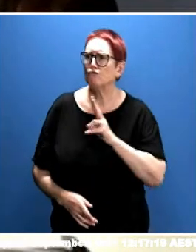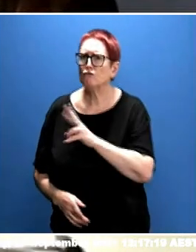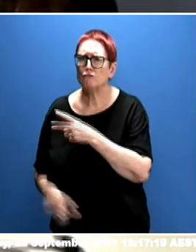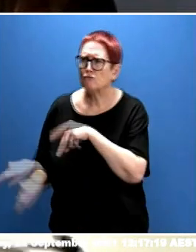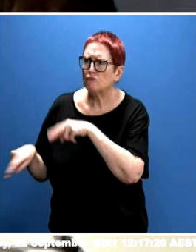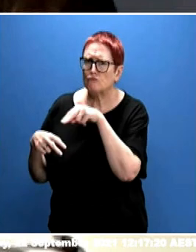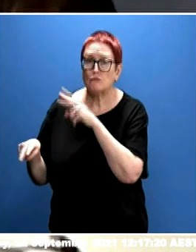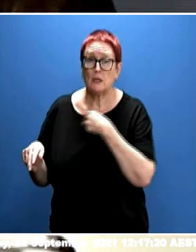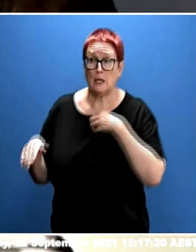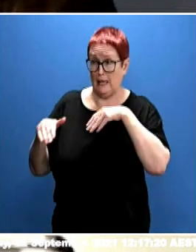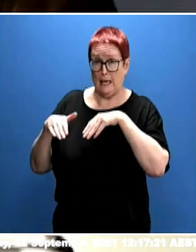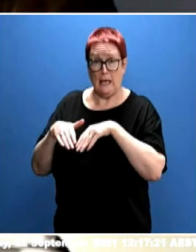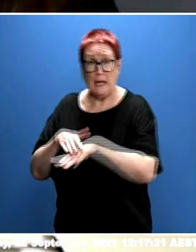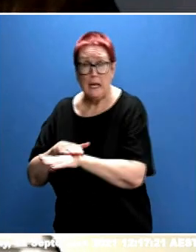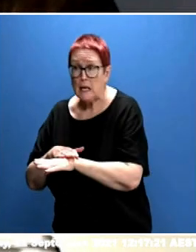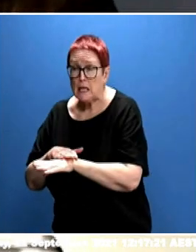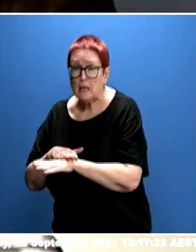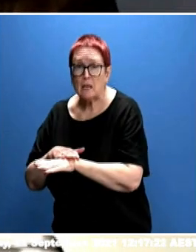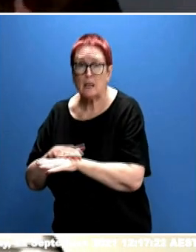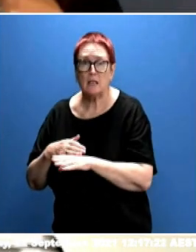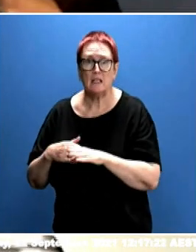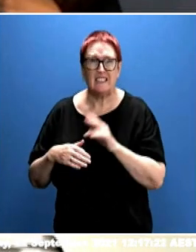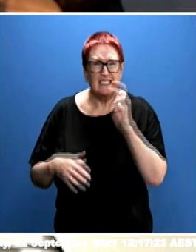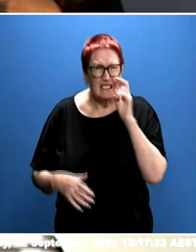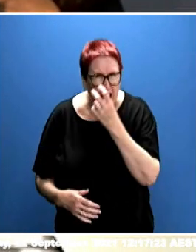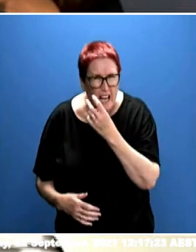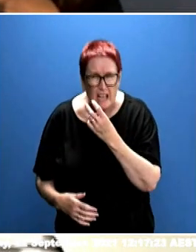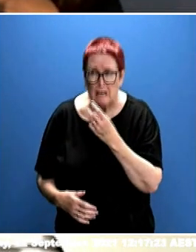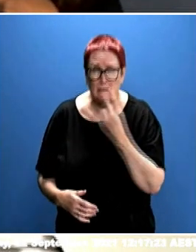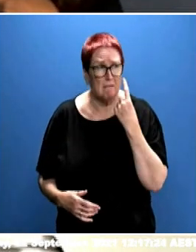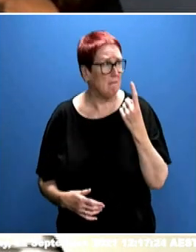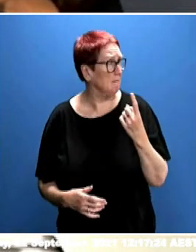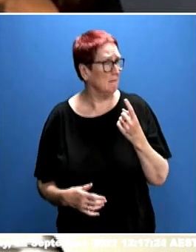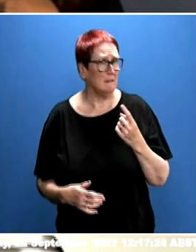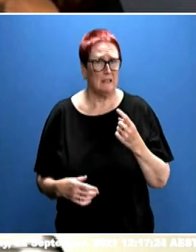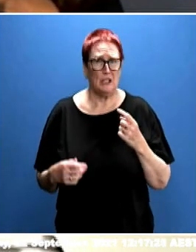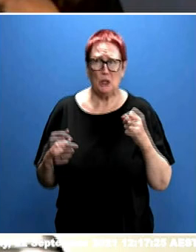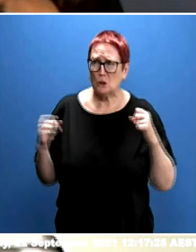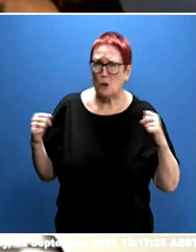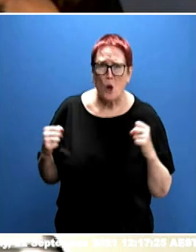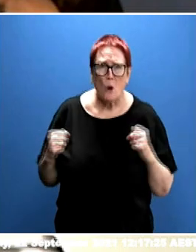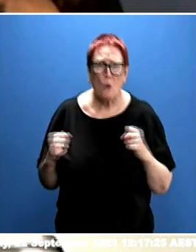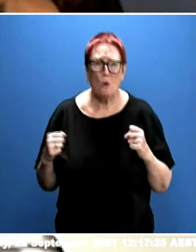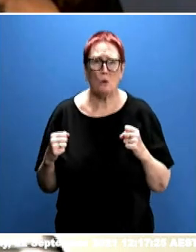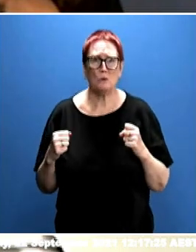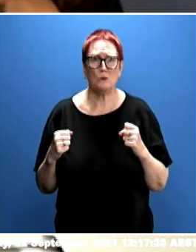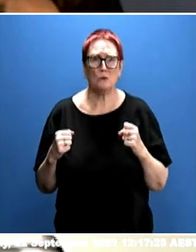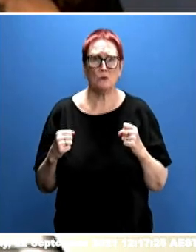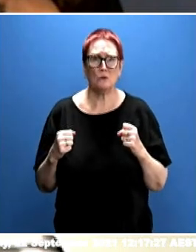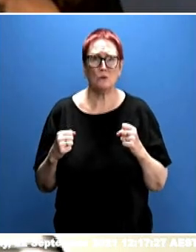When I walked into the centre it was dark, cold, and there wasn't